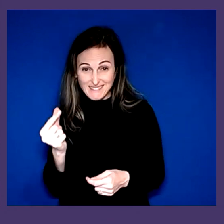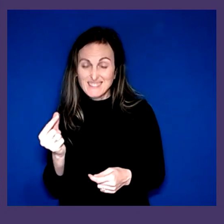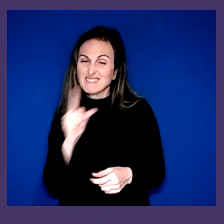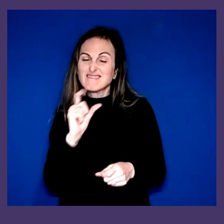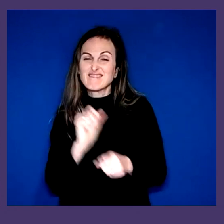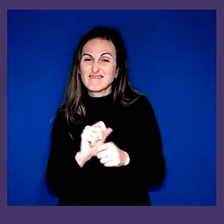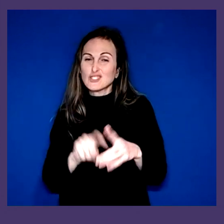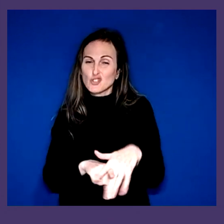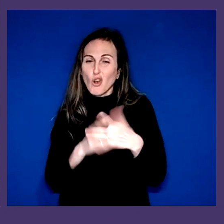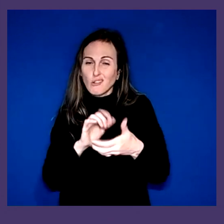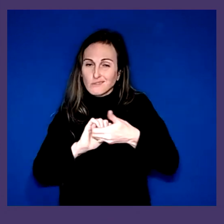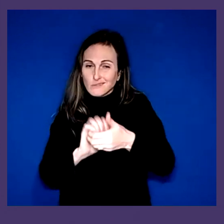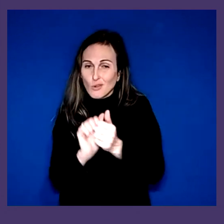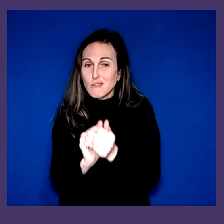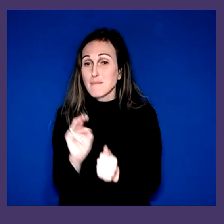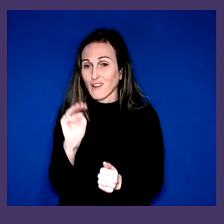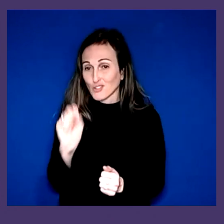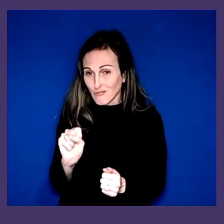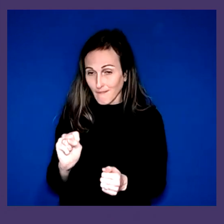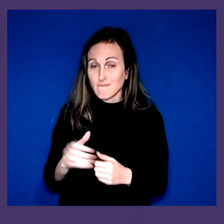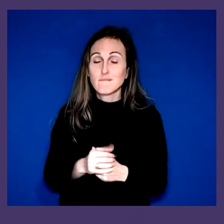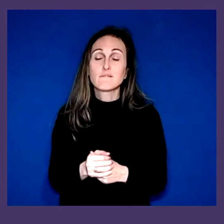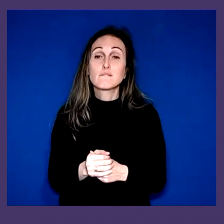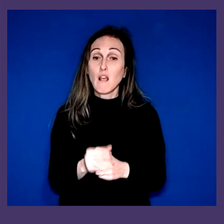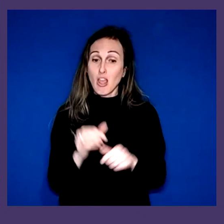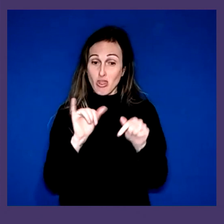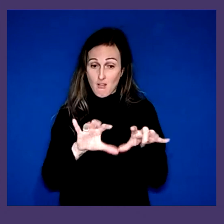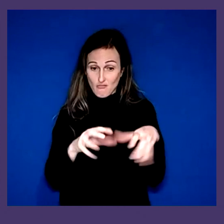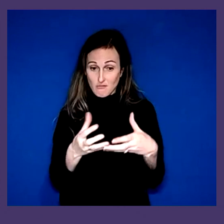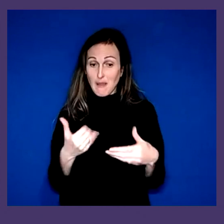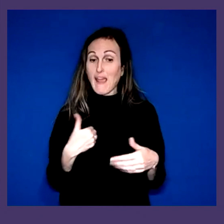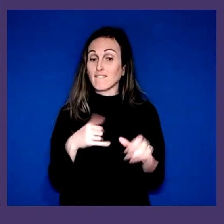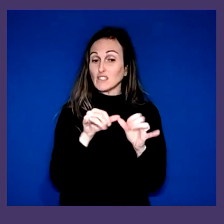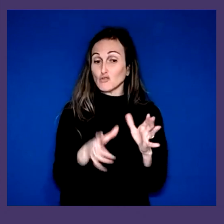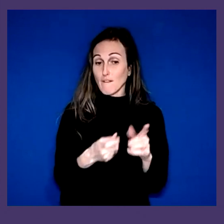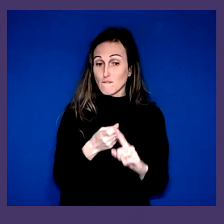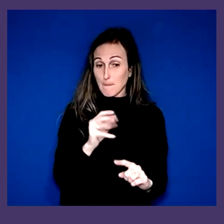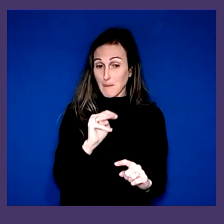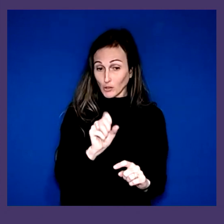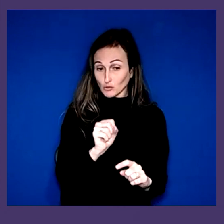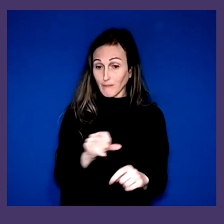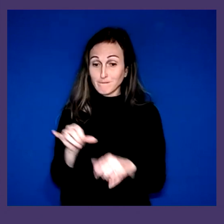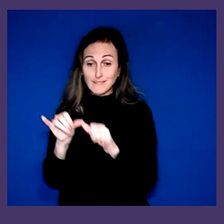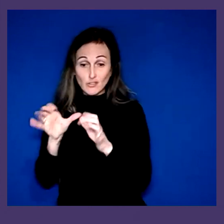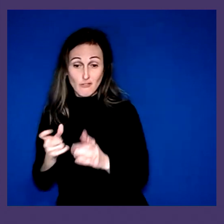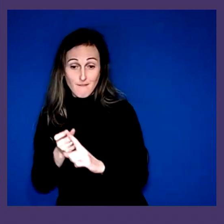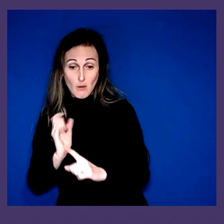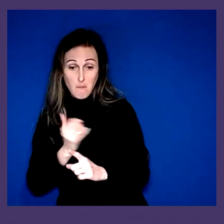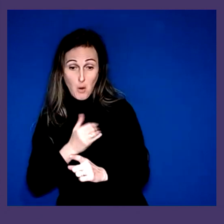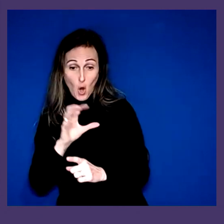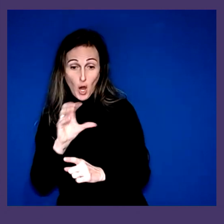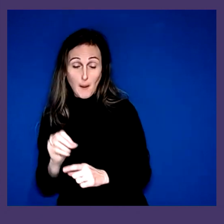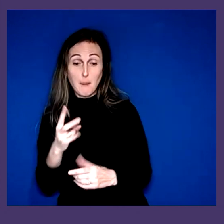There were engineers from Microsoft and engineers from our company that we're both on that Bluetooth Special Interest Group.